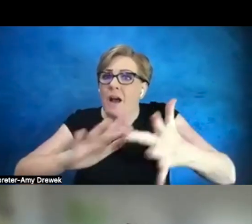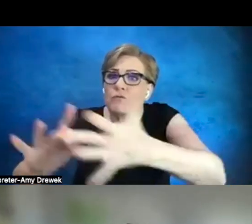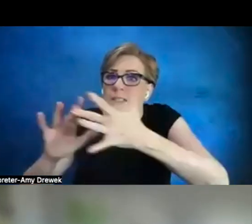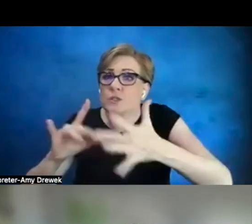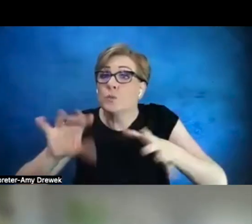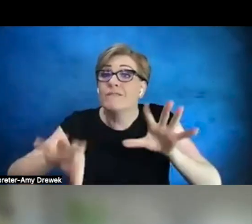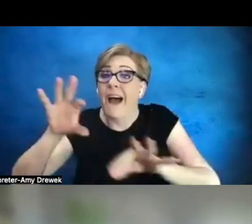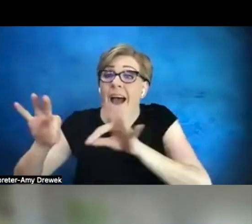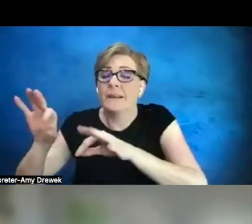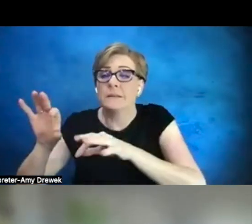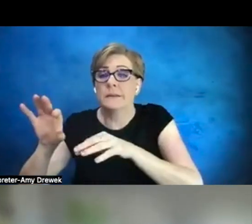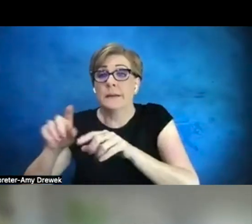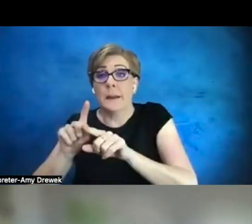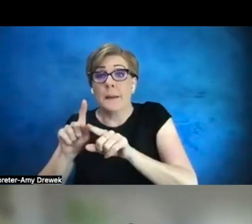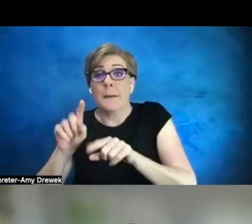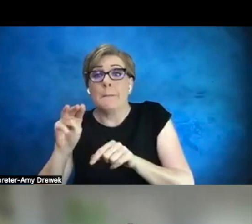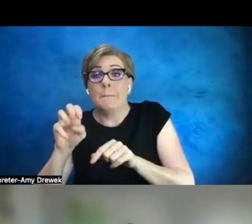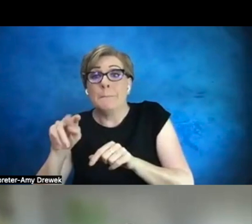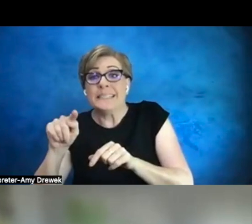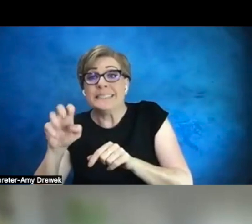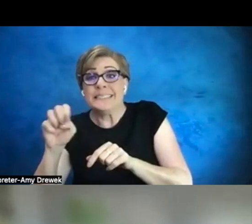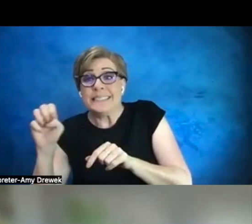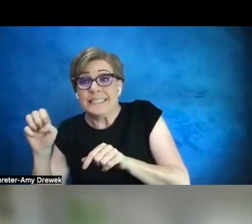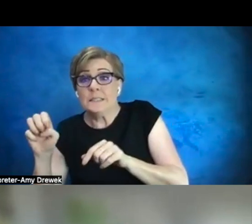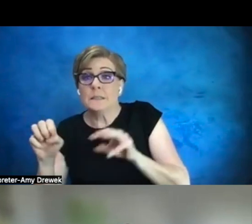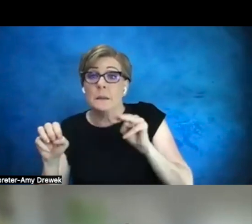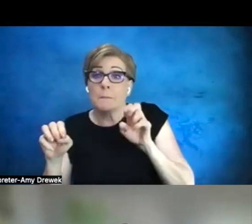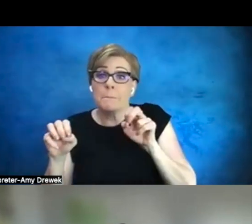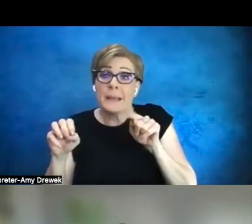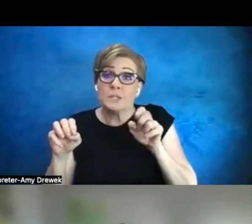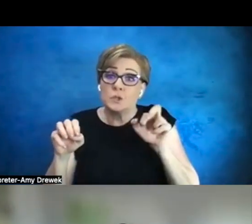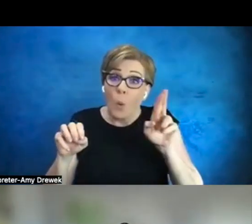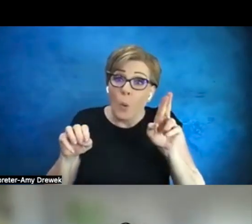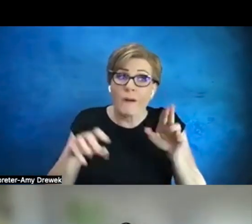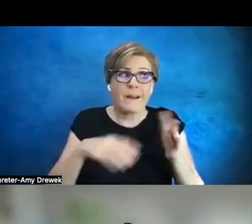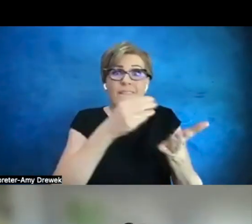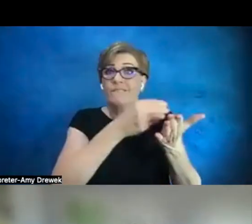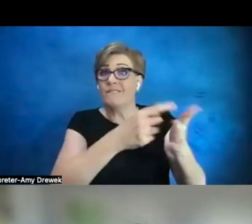We can support you in this, in thinking through, where is a good place to reach out to mentees in